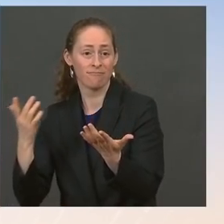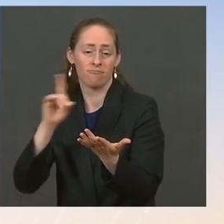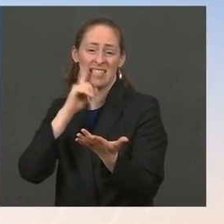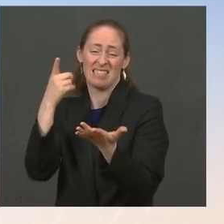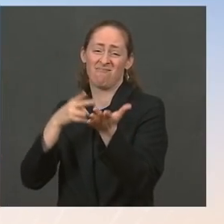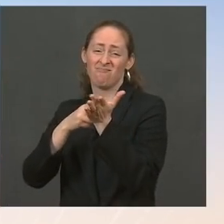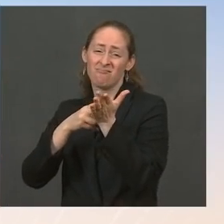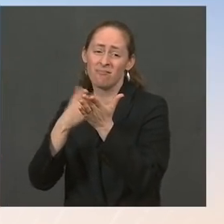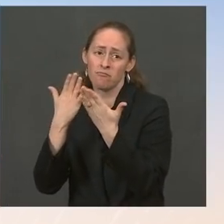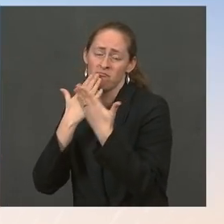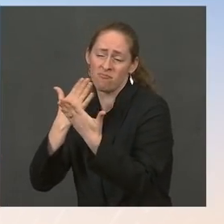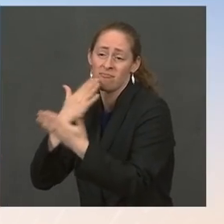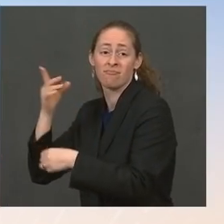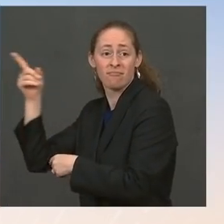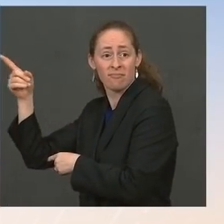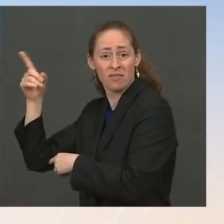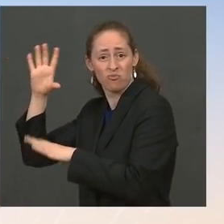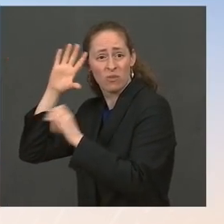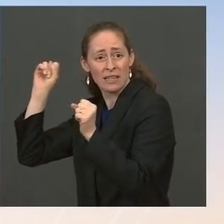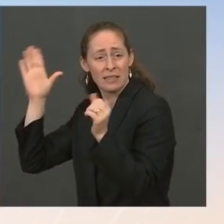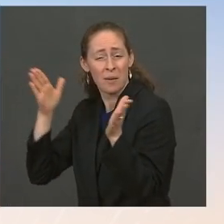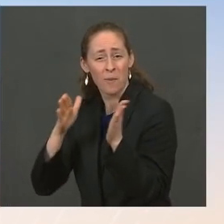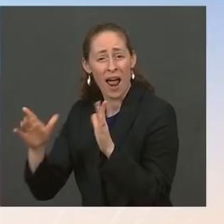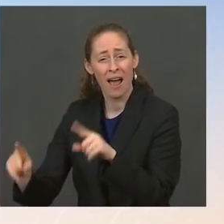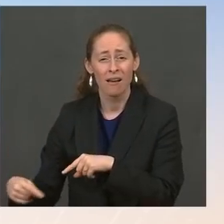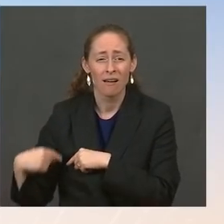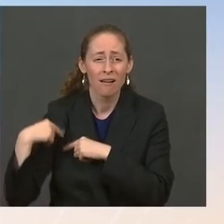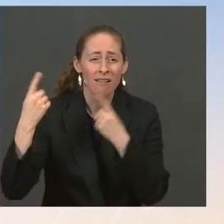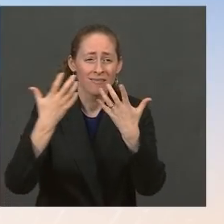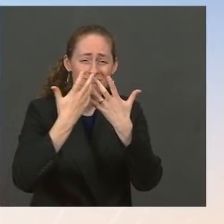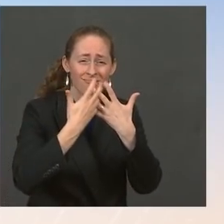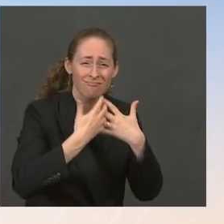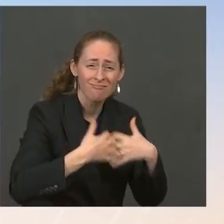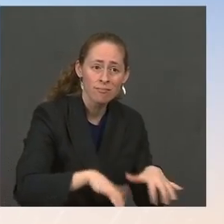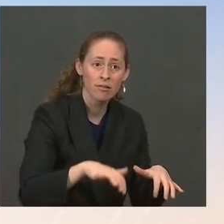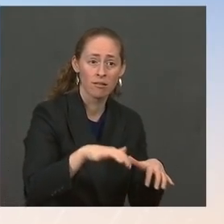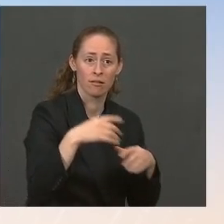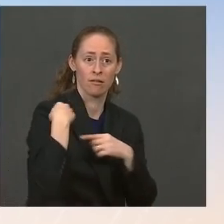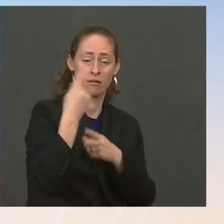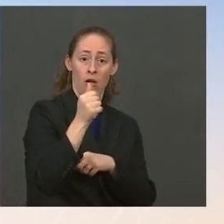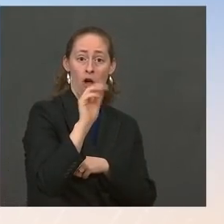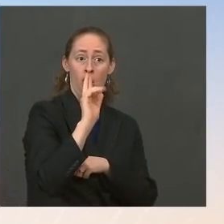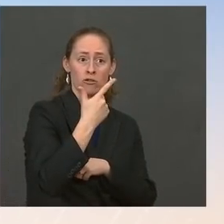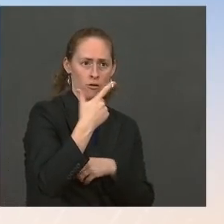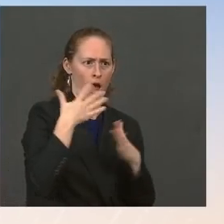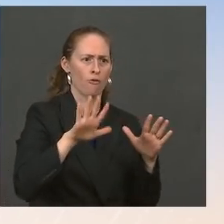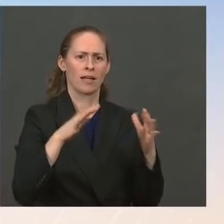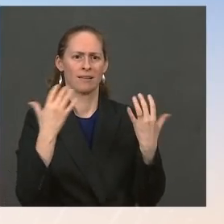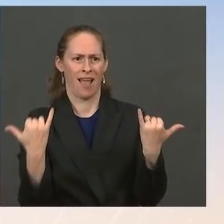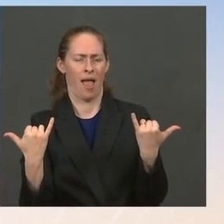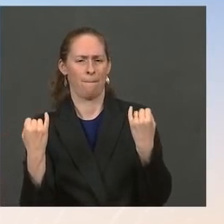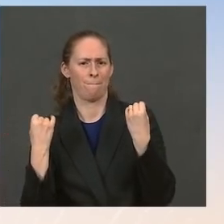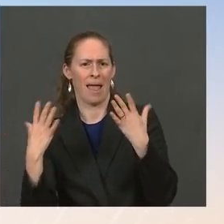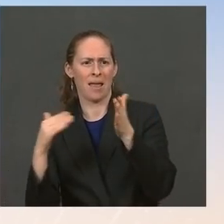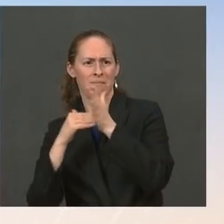since August, over 32 million Americans already have their booster, and boosters are available at over 80,000 locations.